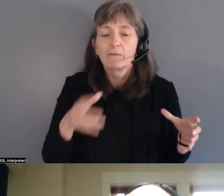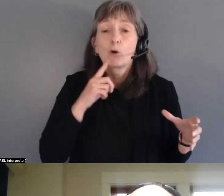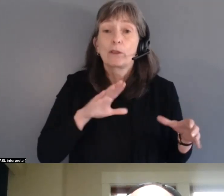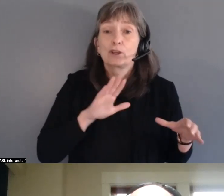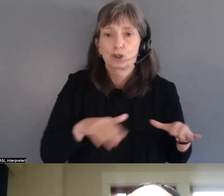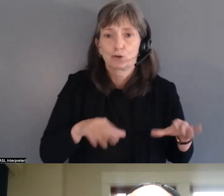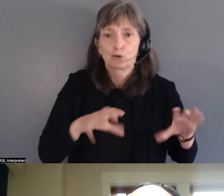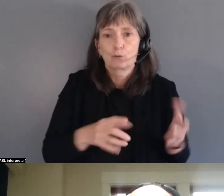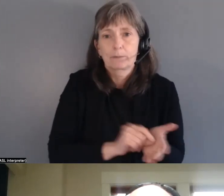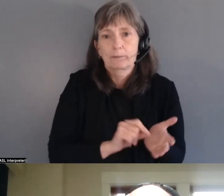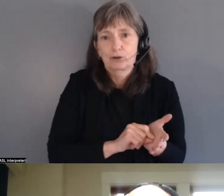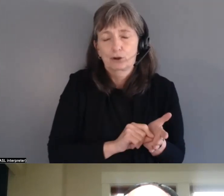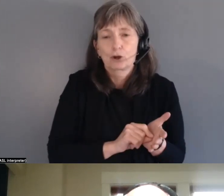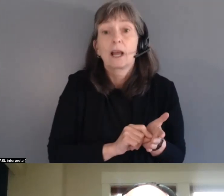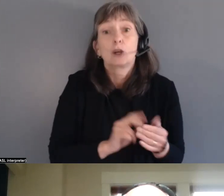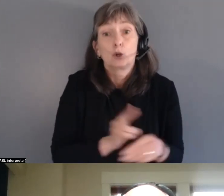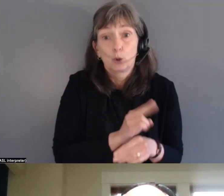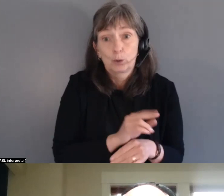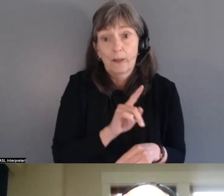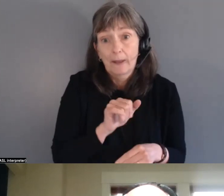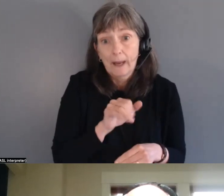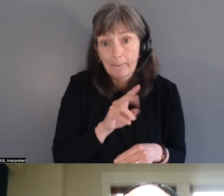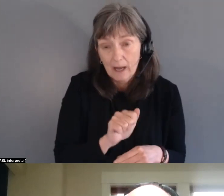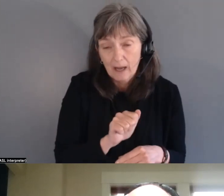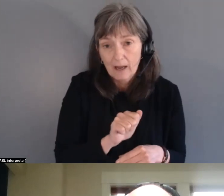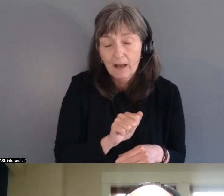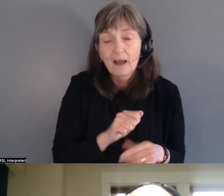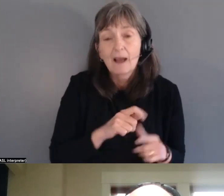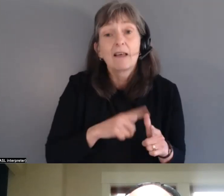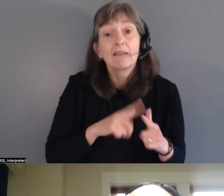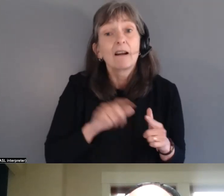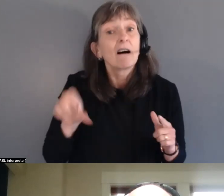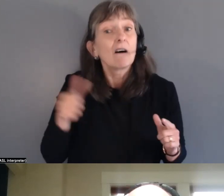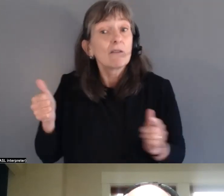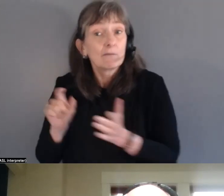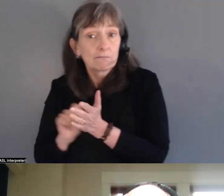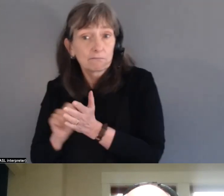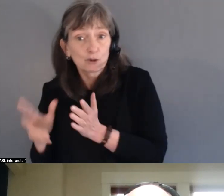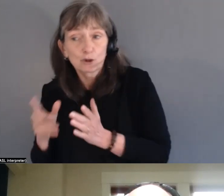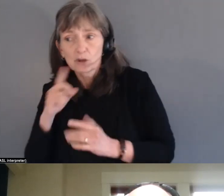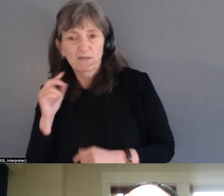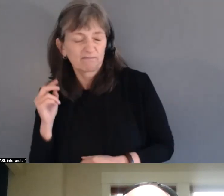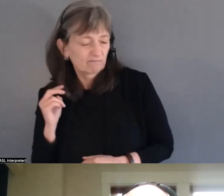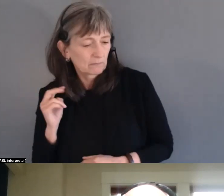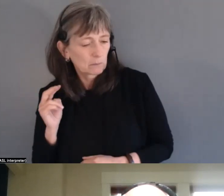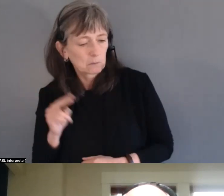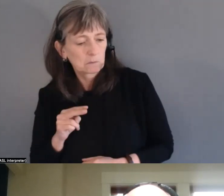and then be working with the publishers who aren't doing it to be able to say, "Well, look, it's a